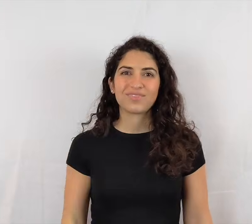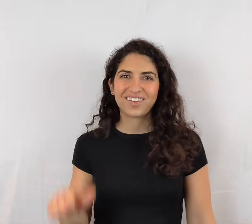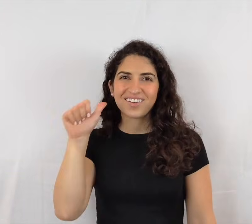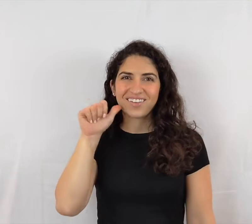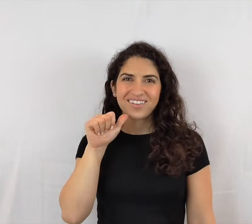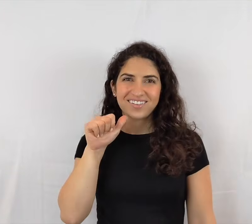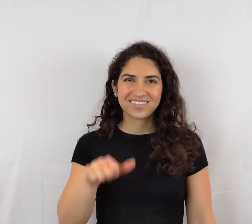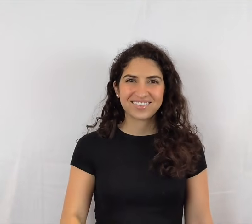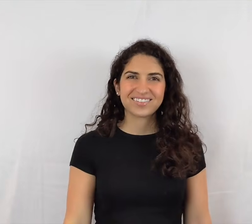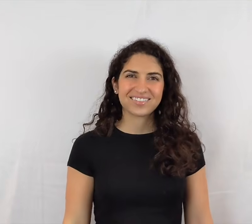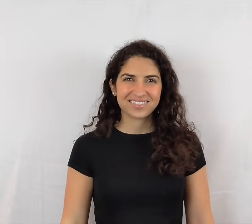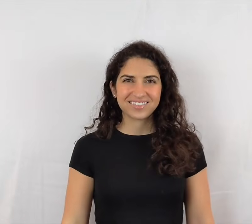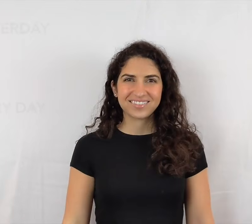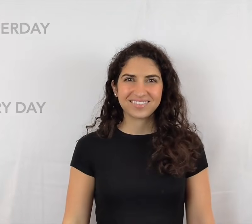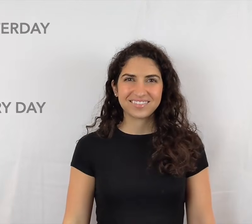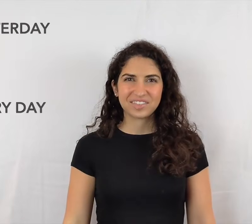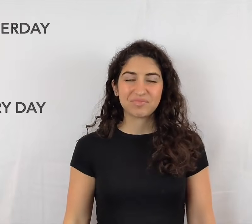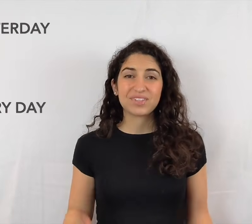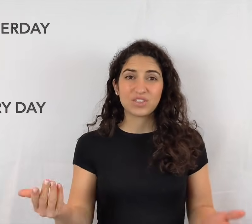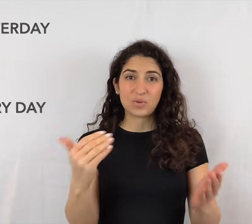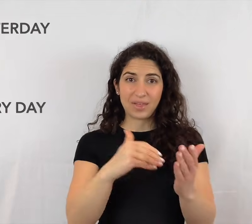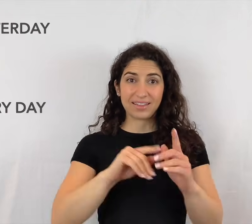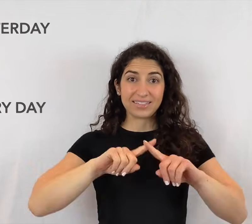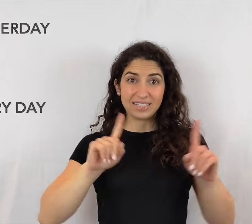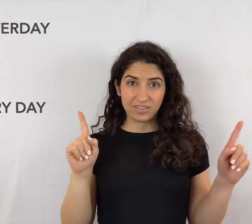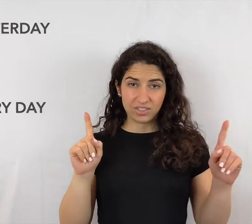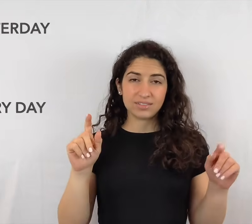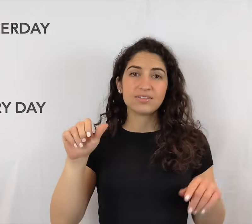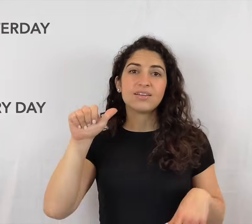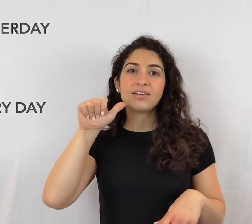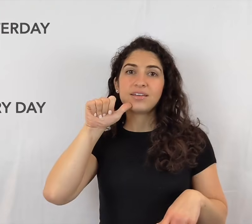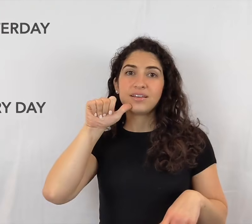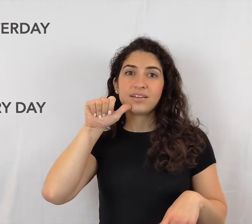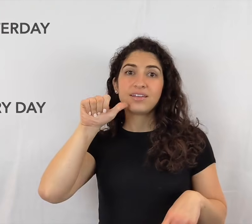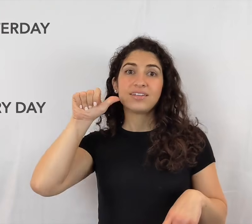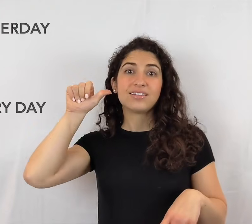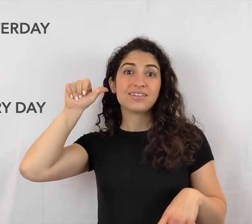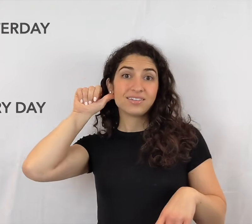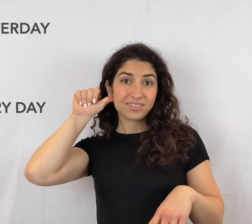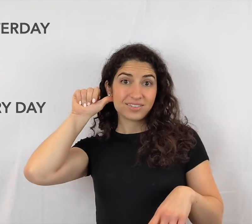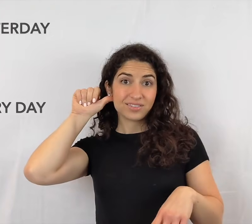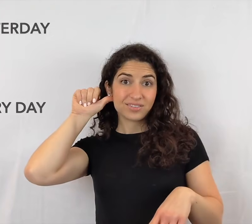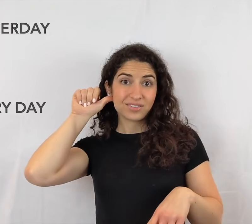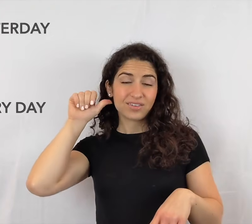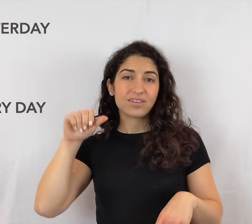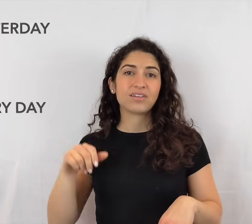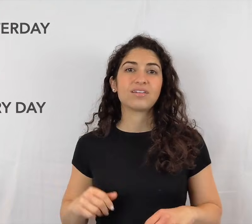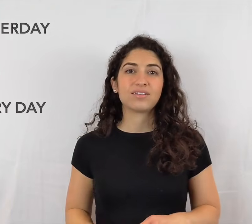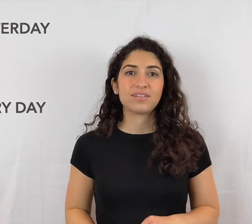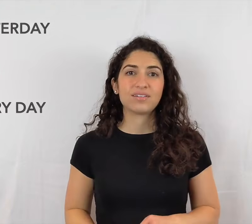Girl. Again, the differences: Yesterday,